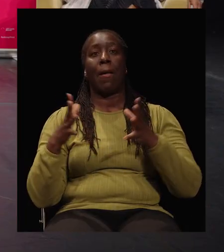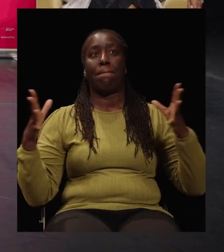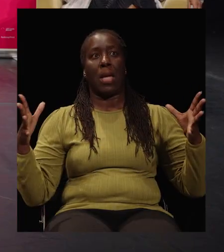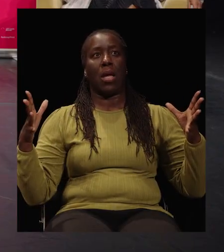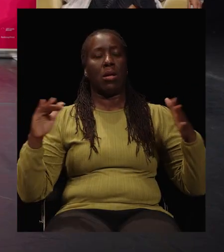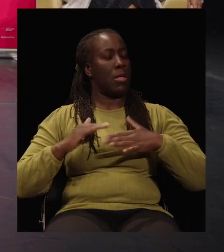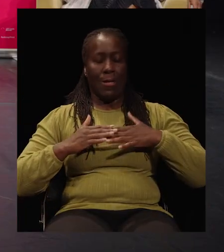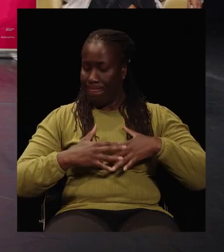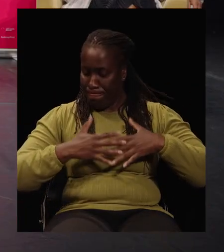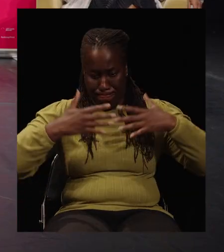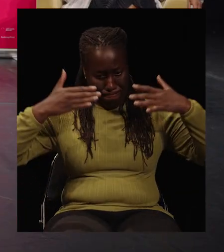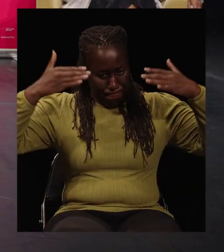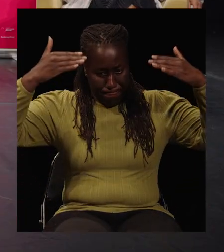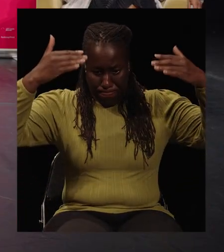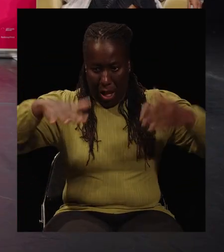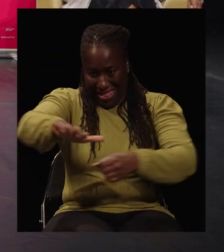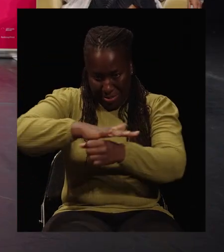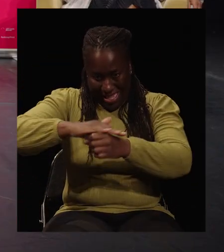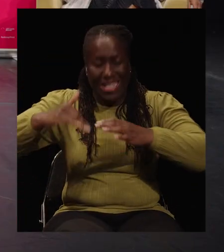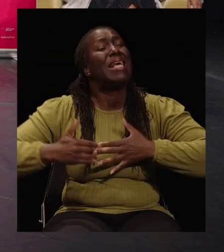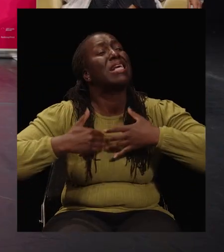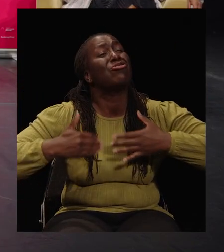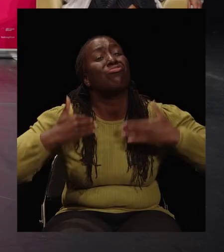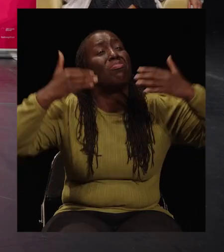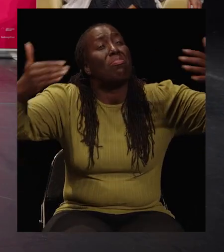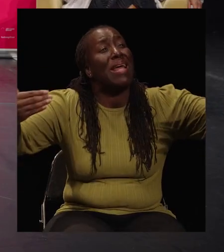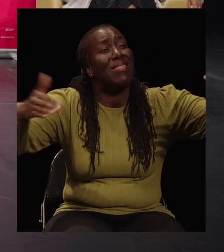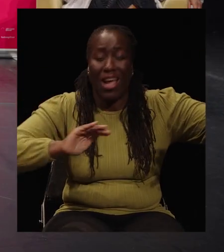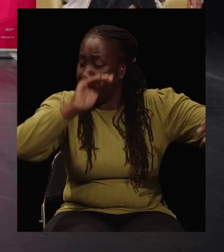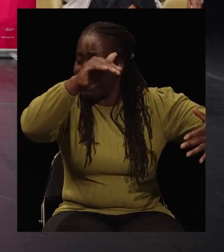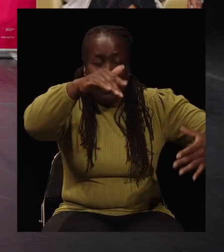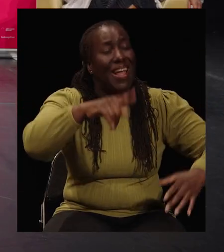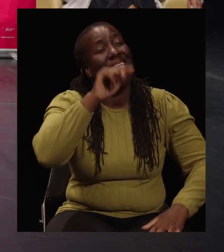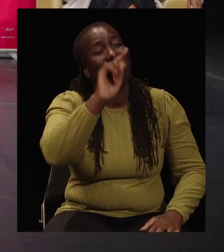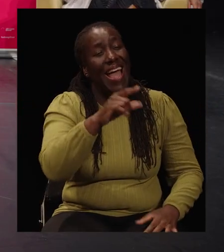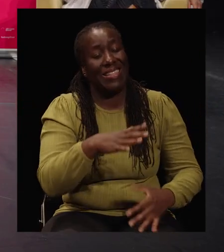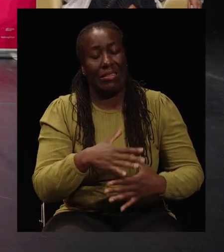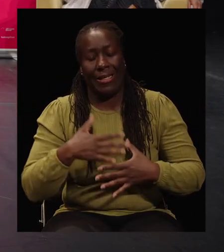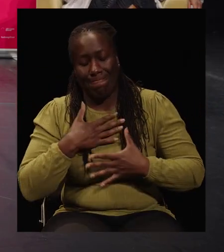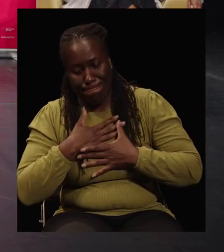who are in those spaces, which is what really kind of hurts. And I also, I just think that the last thing